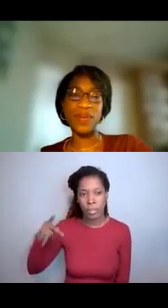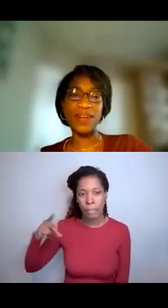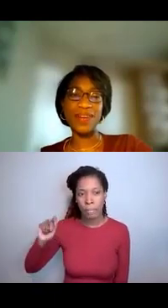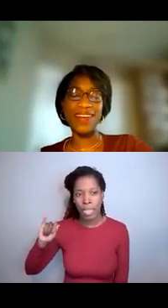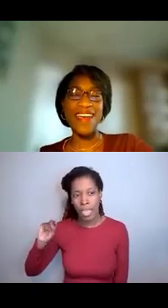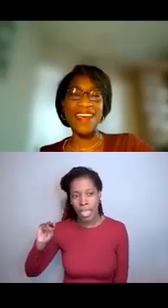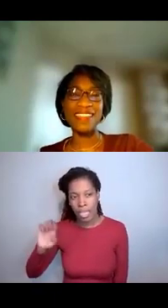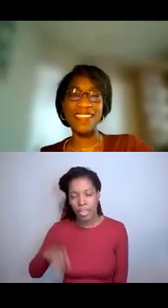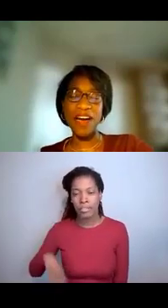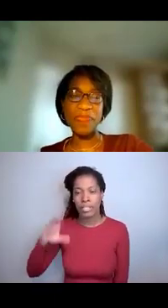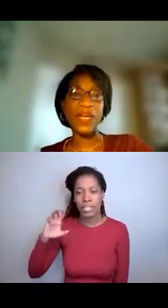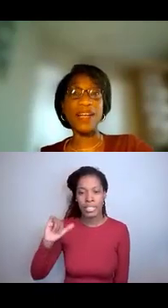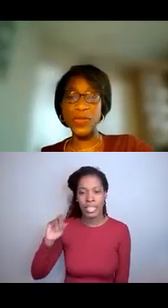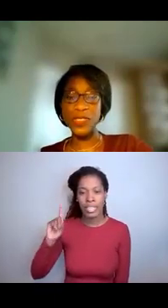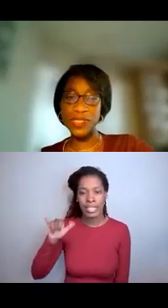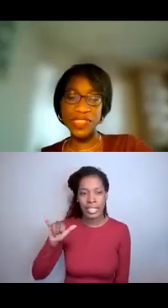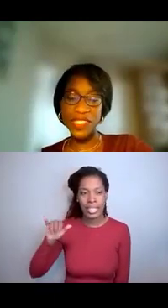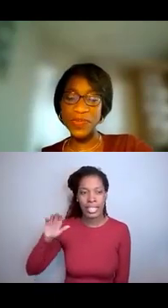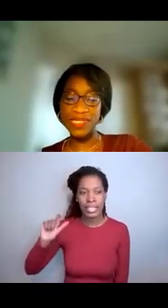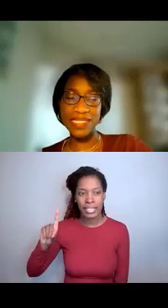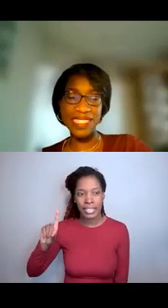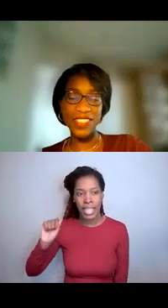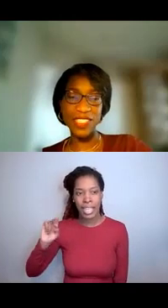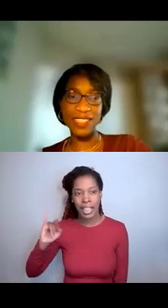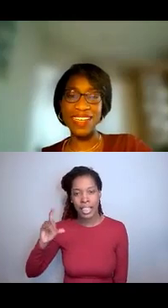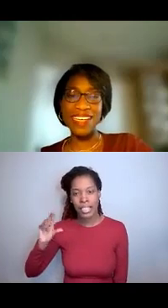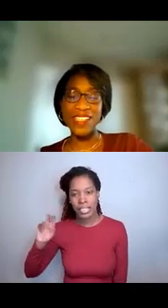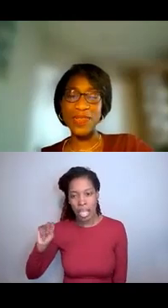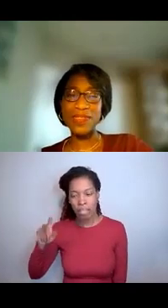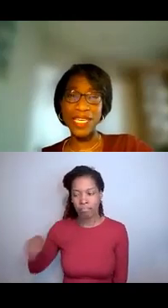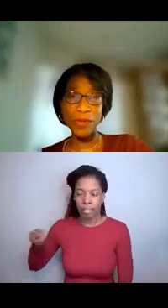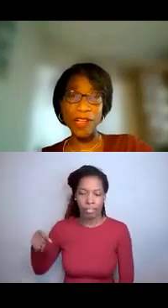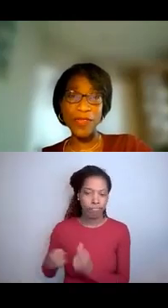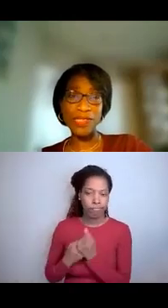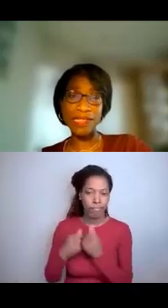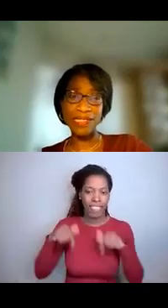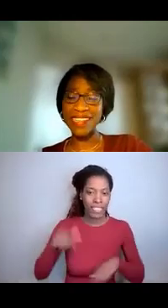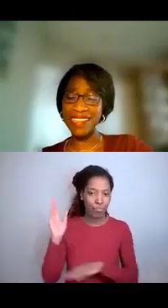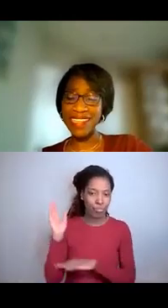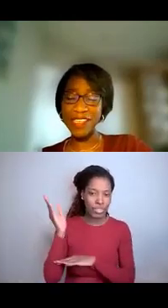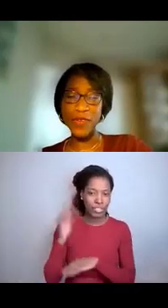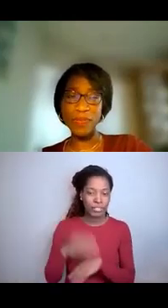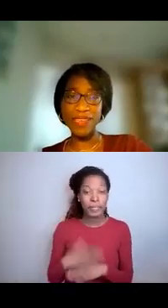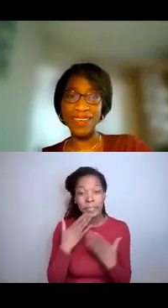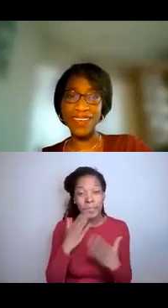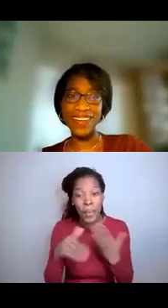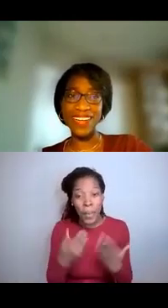for the contributions to this presentation. So thank you all for listening. Thank you for being here,